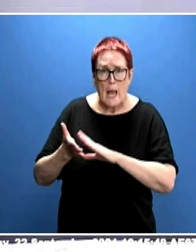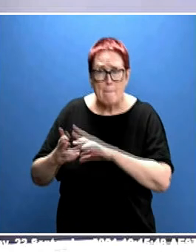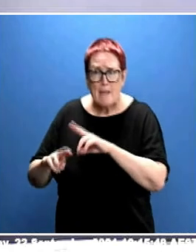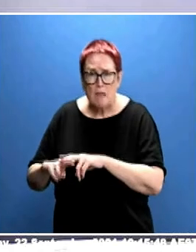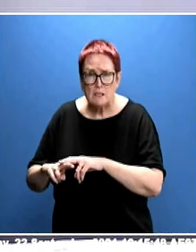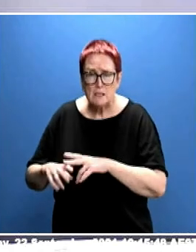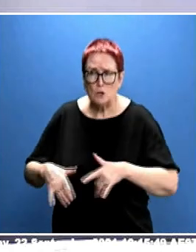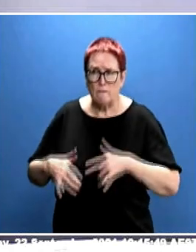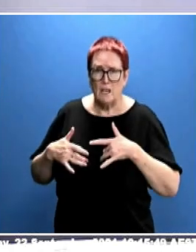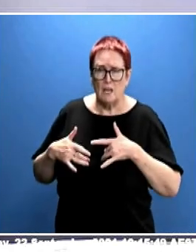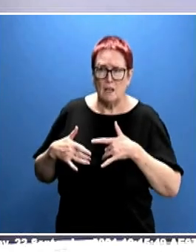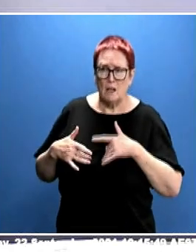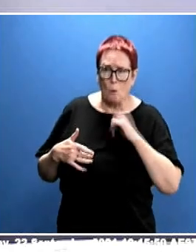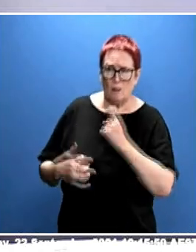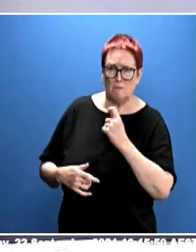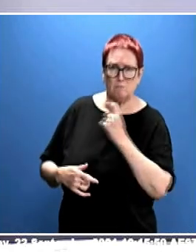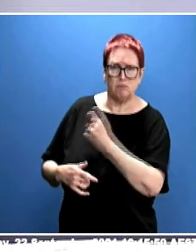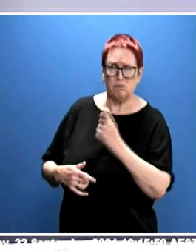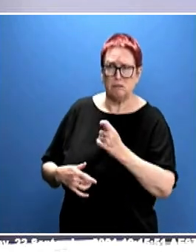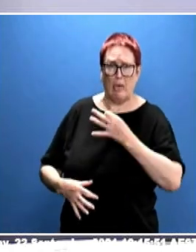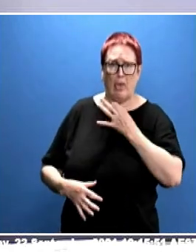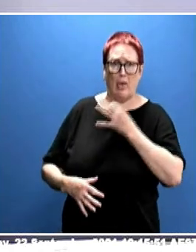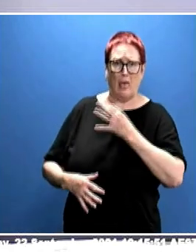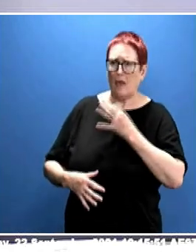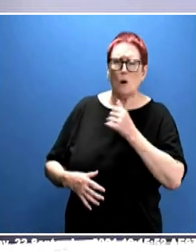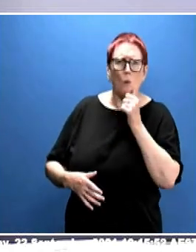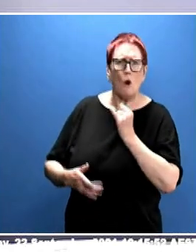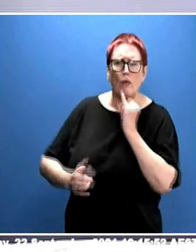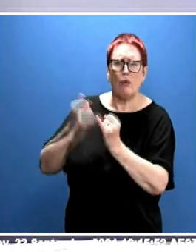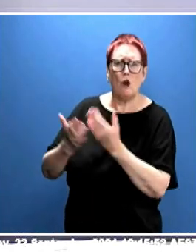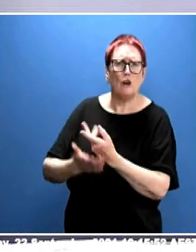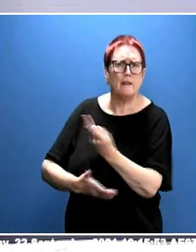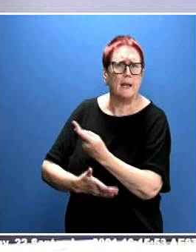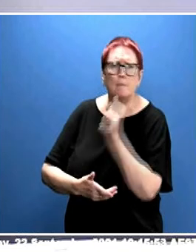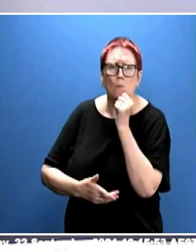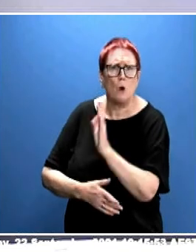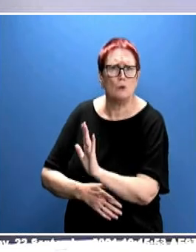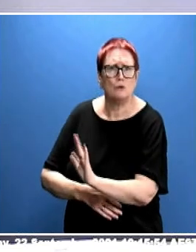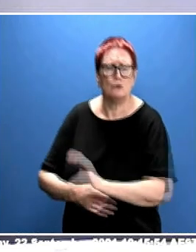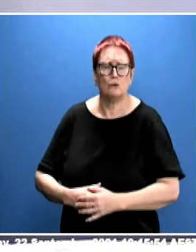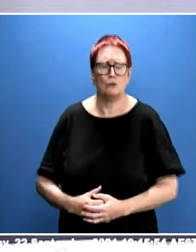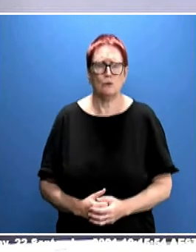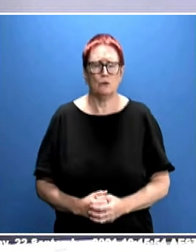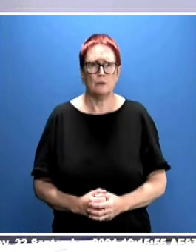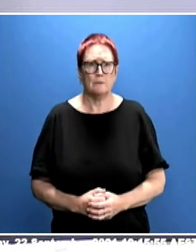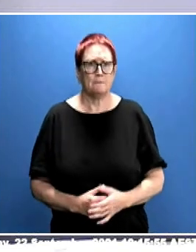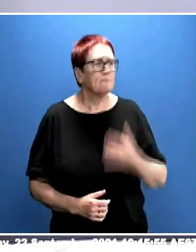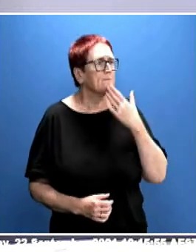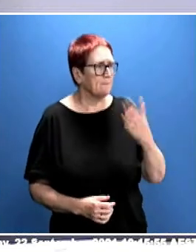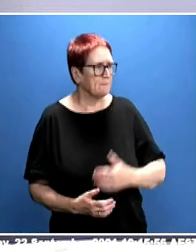themselves at risk of anything adverse being said against them as the result of the evidence being adduced. Thank you.